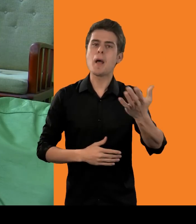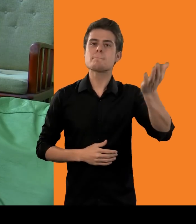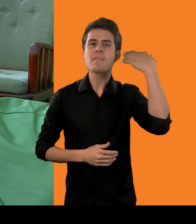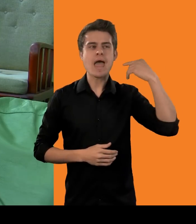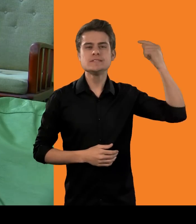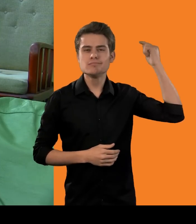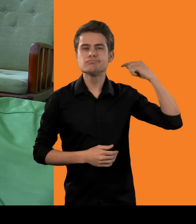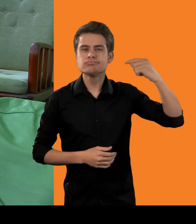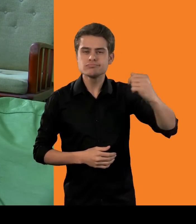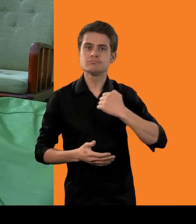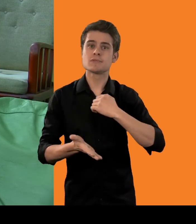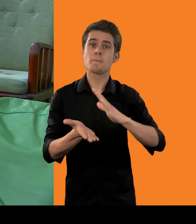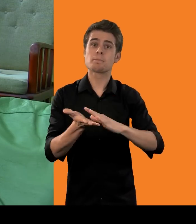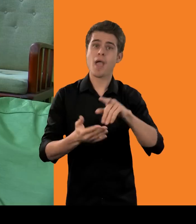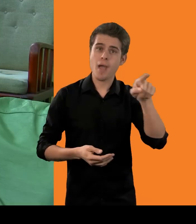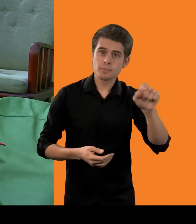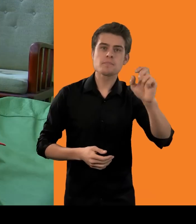so I can be able to lipread them better.